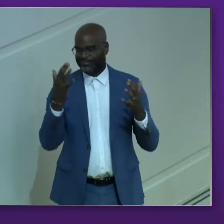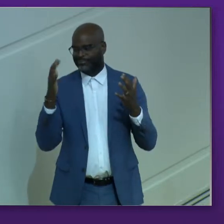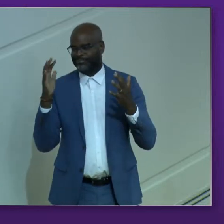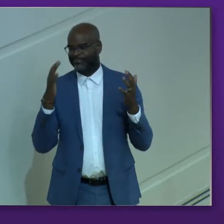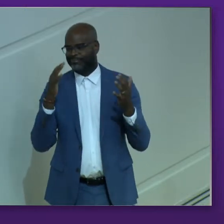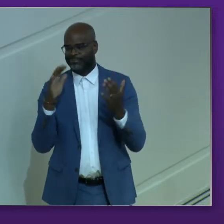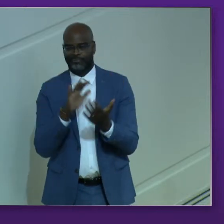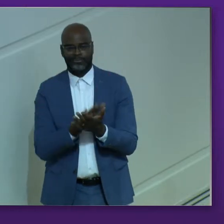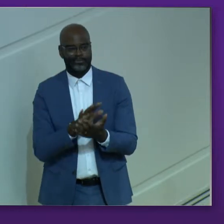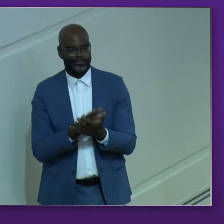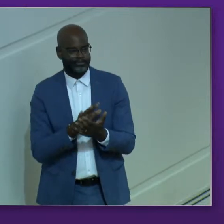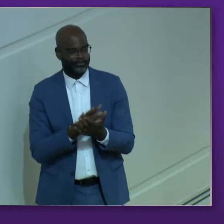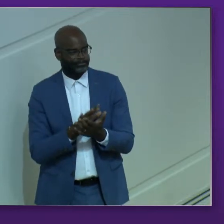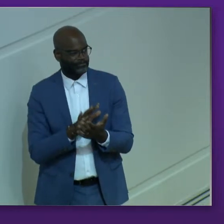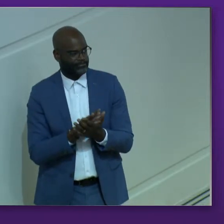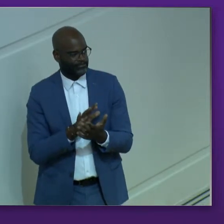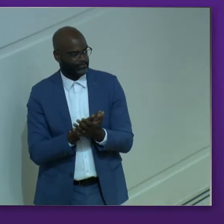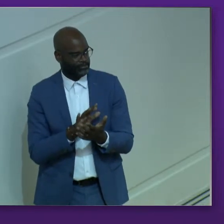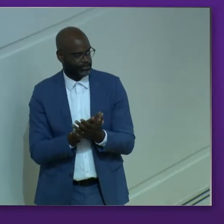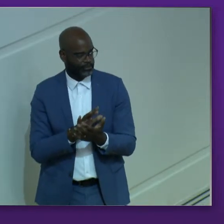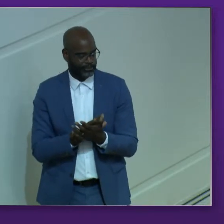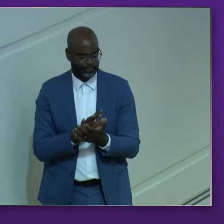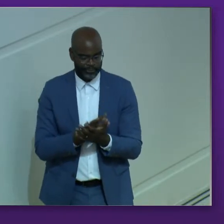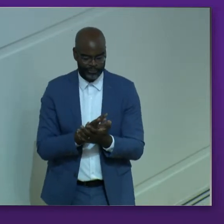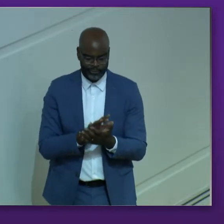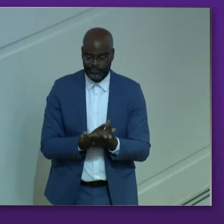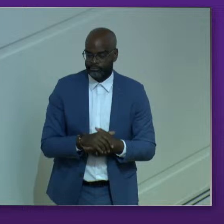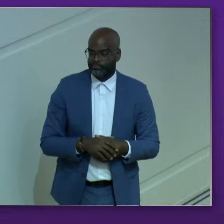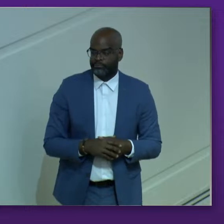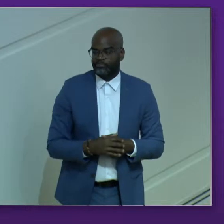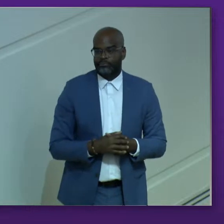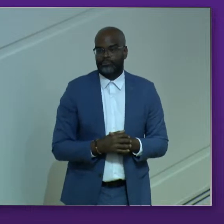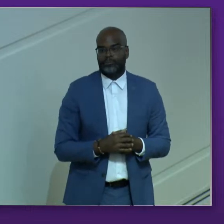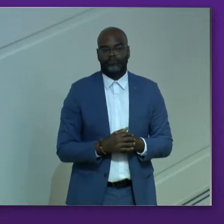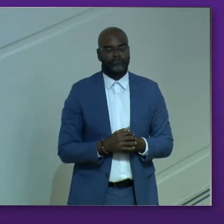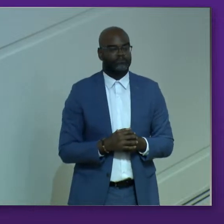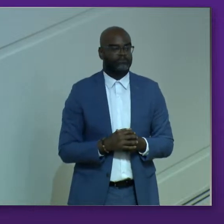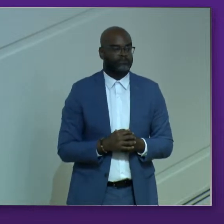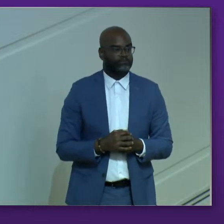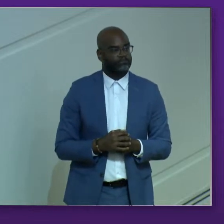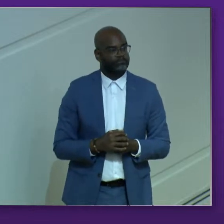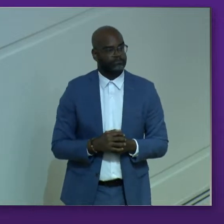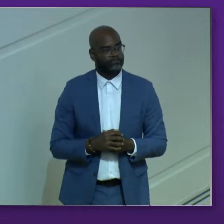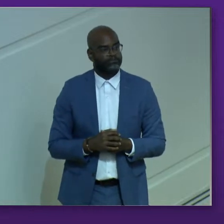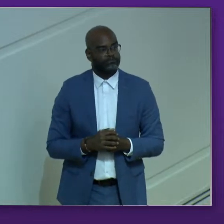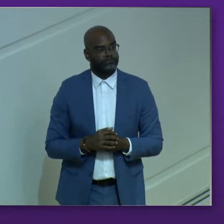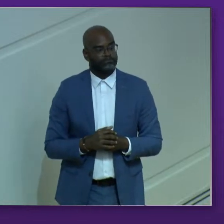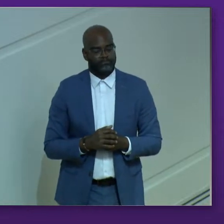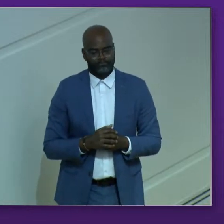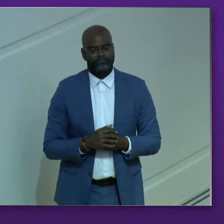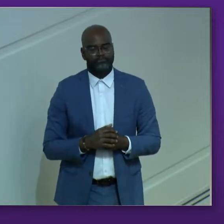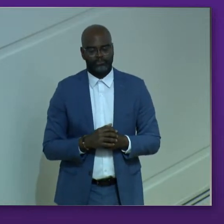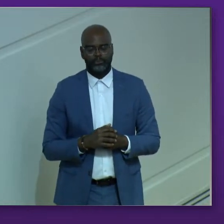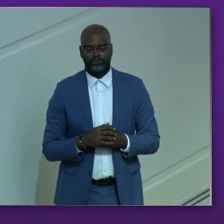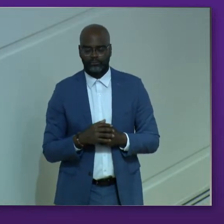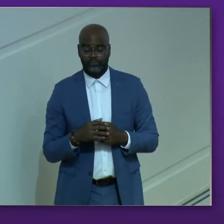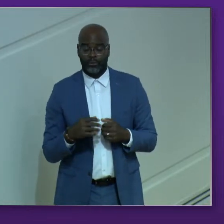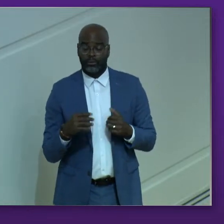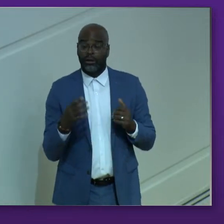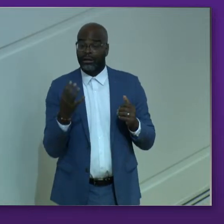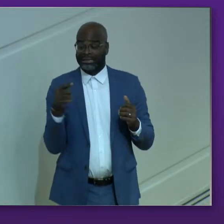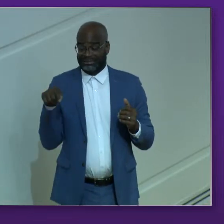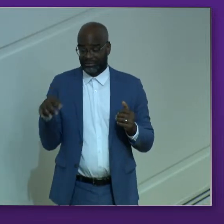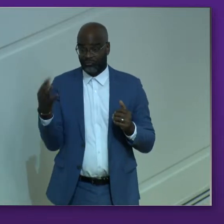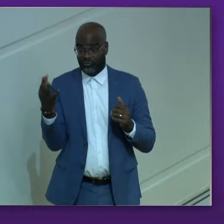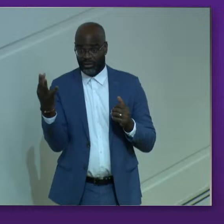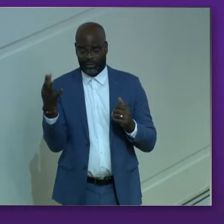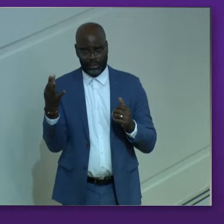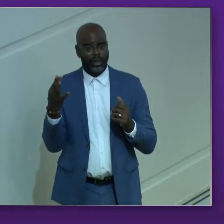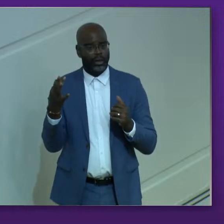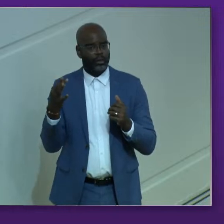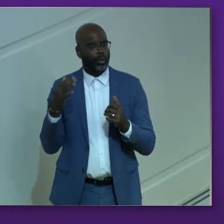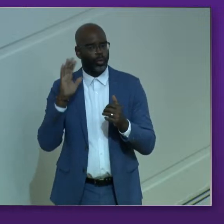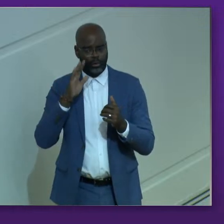TODAY AND EVERY DAY.